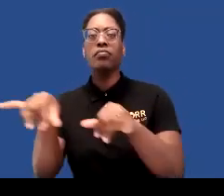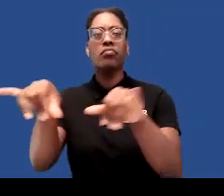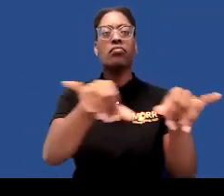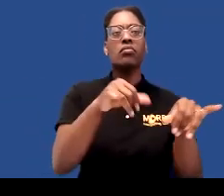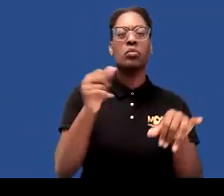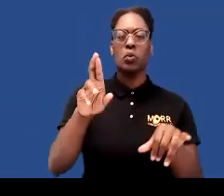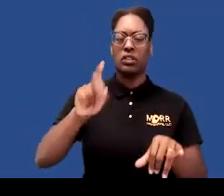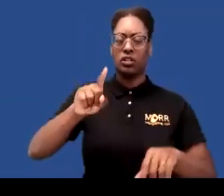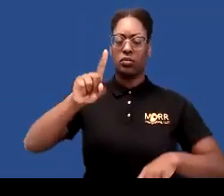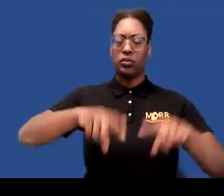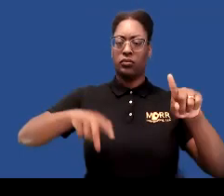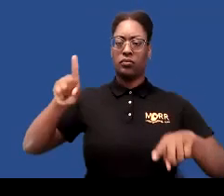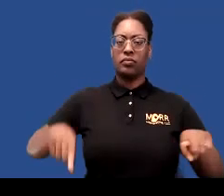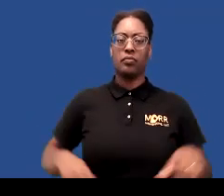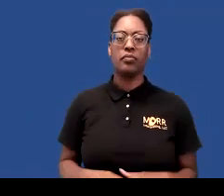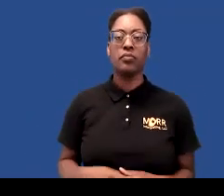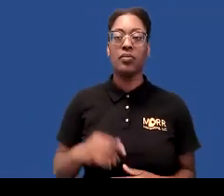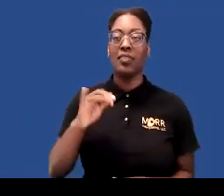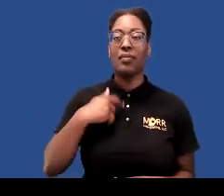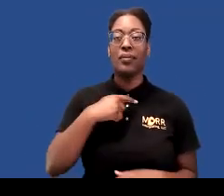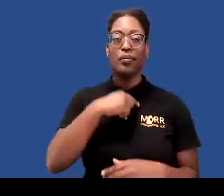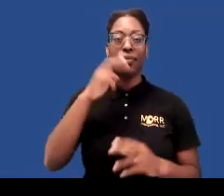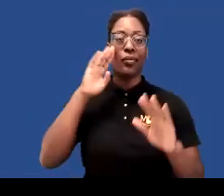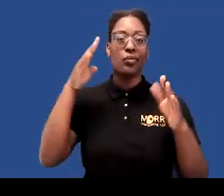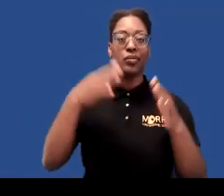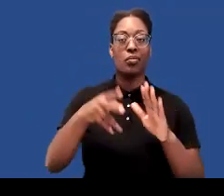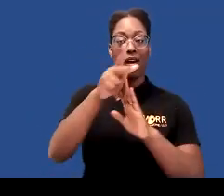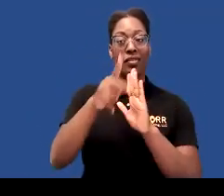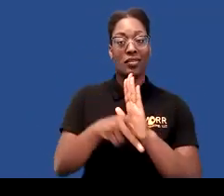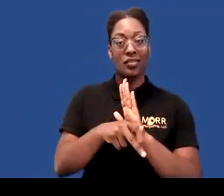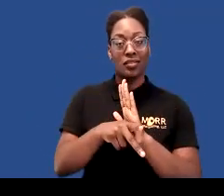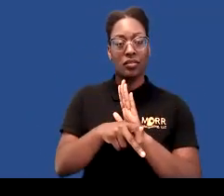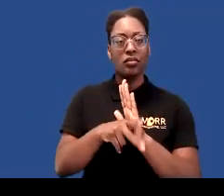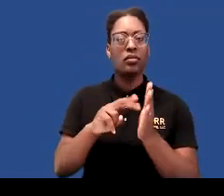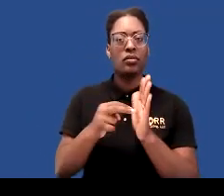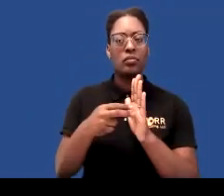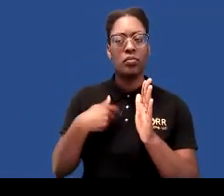If we re focused on policies, as Kendi would have us do, should we concentrate on the policies and procedures